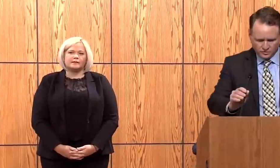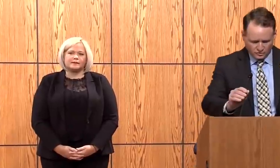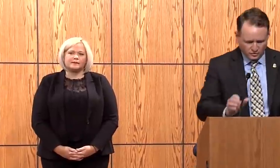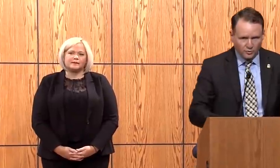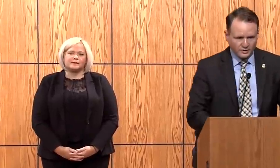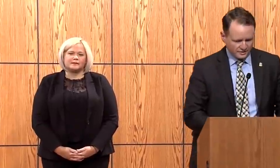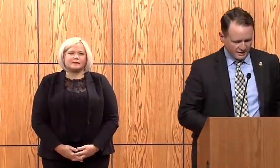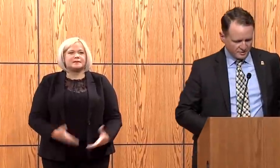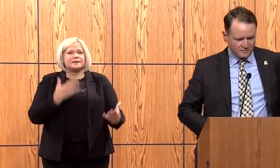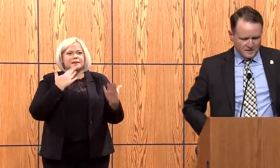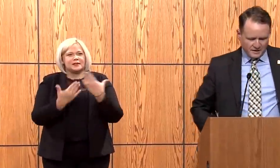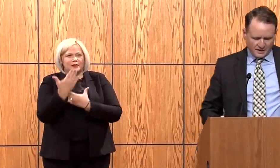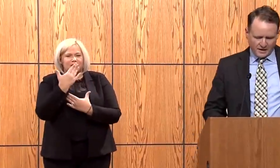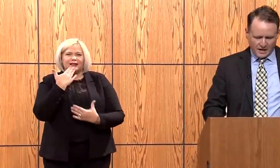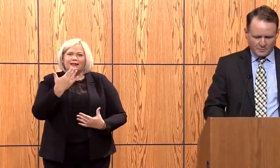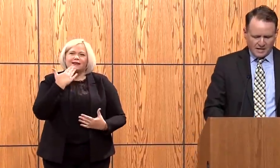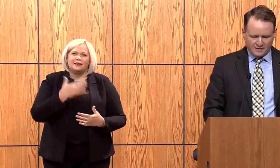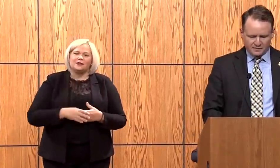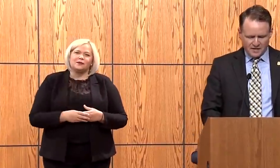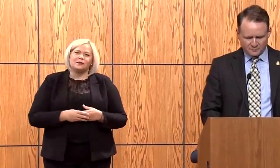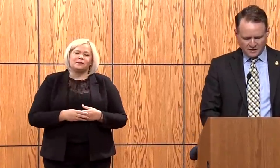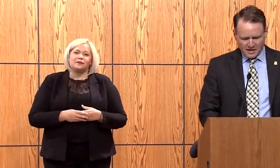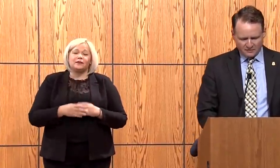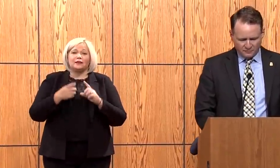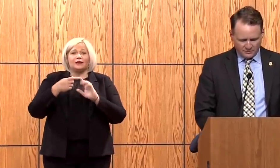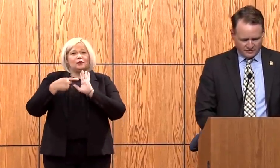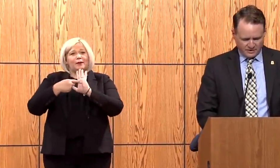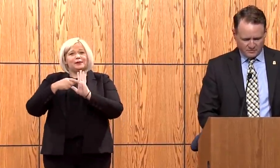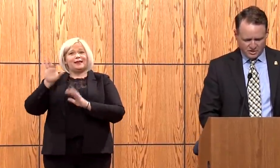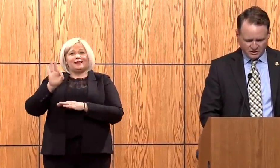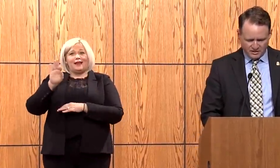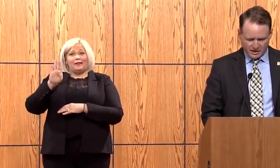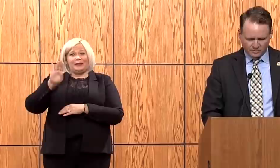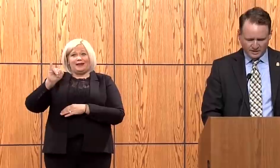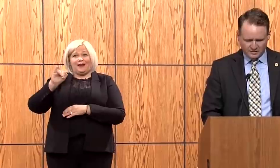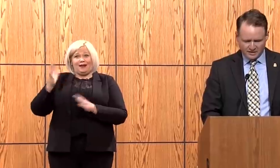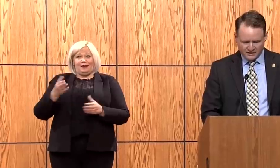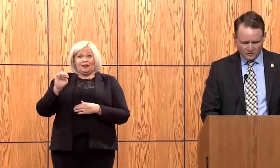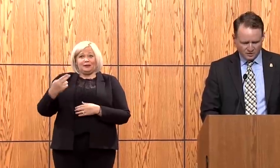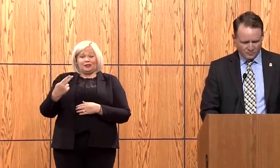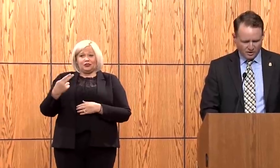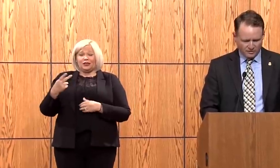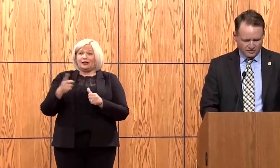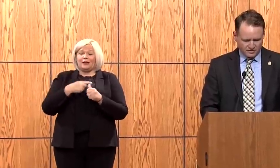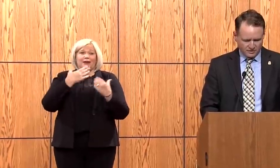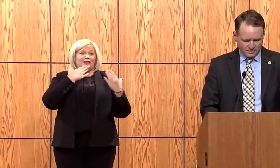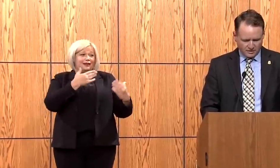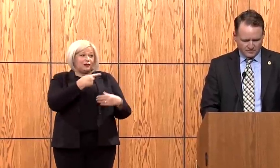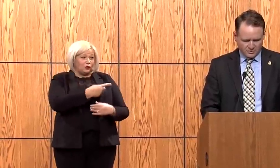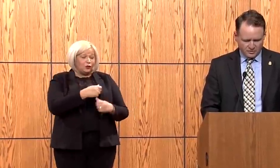IS HERE AND WOULD LIKE TO BRING HIM UP FOR A FEW REMARKS. HIM UP FOR A FEW REMARKS. >> GOOD MORNING, THANK YOU. GOOD MORNING, THANK YOU. ON BEHALF OF THE FBI IN